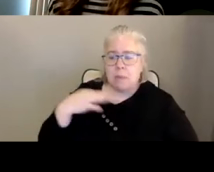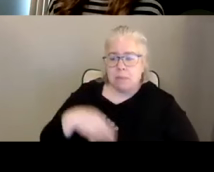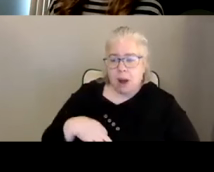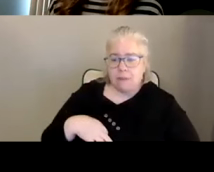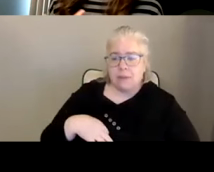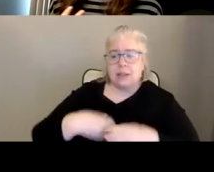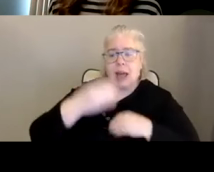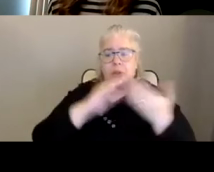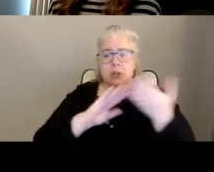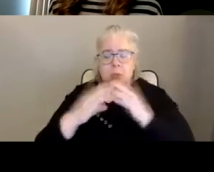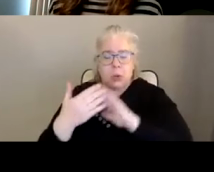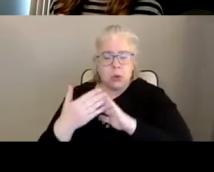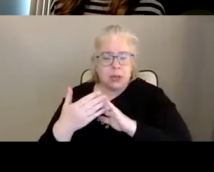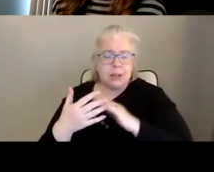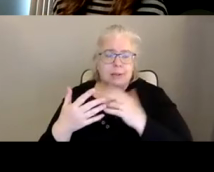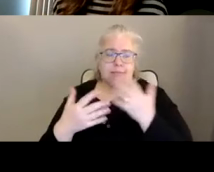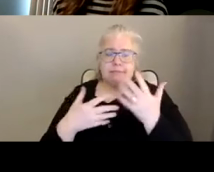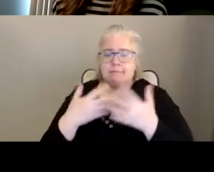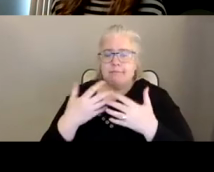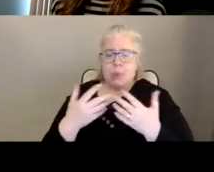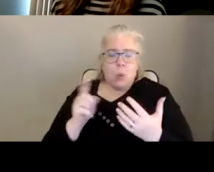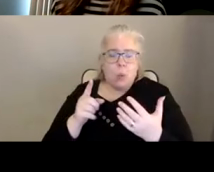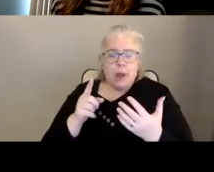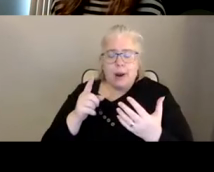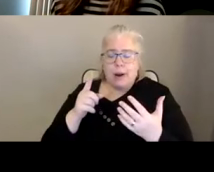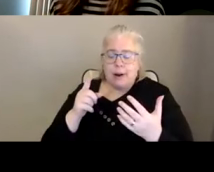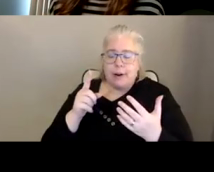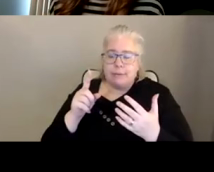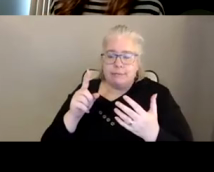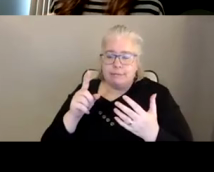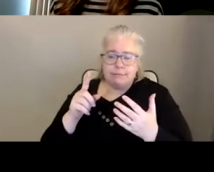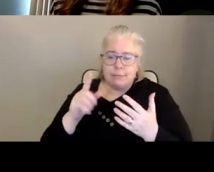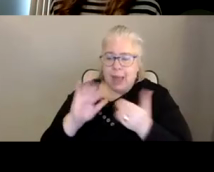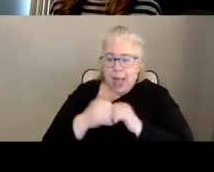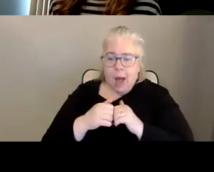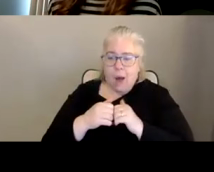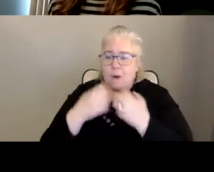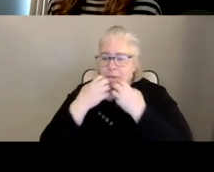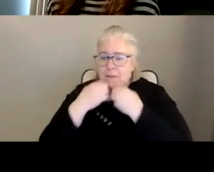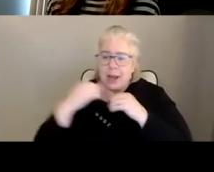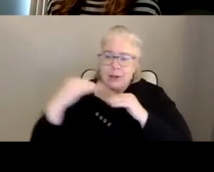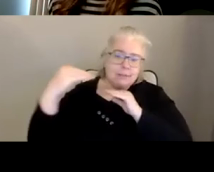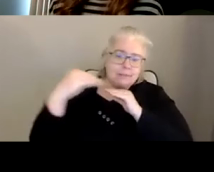You know, like where do their values align with yours? And if this is something that's critical